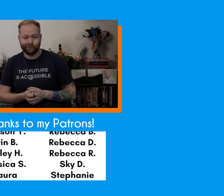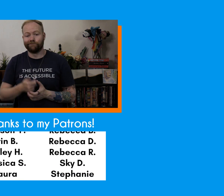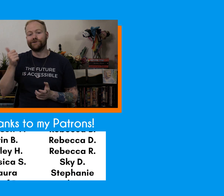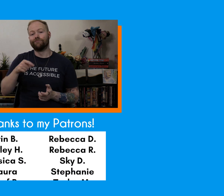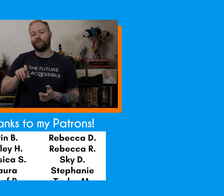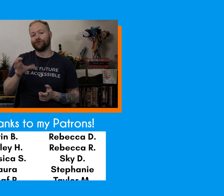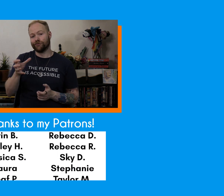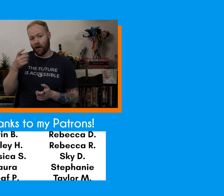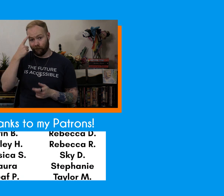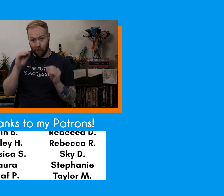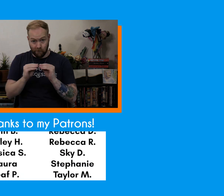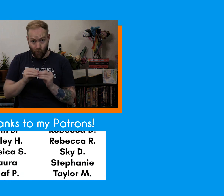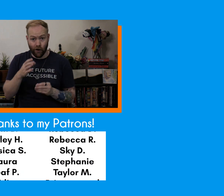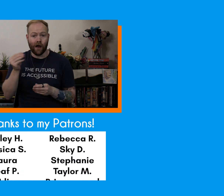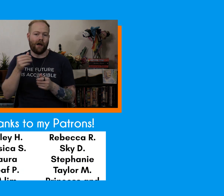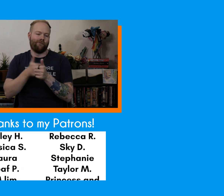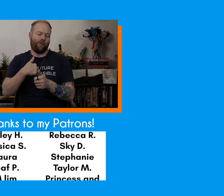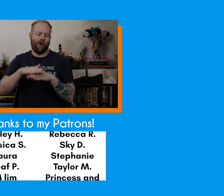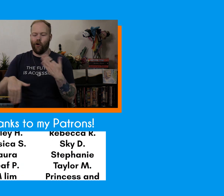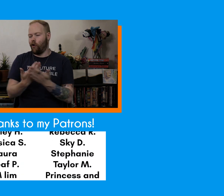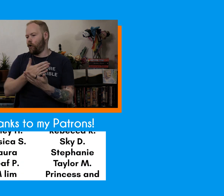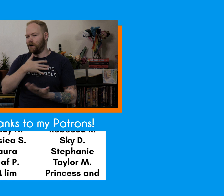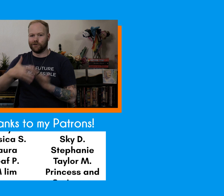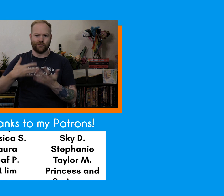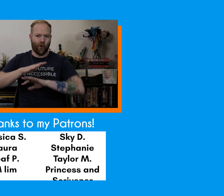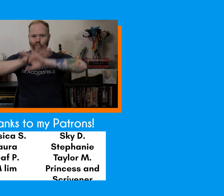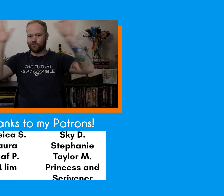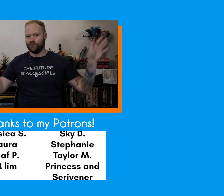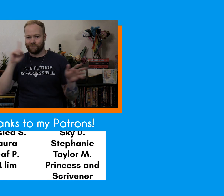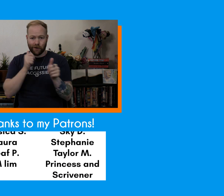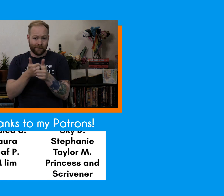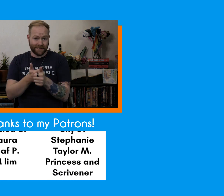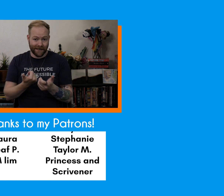Subscribe to this channel for more, and follow me on all my socials to stay updated.